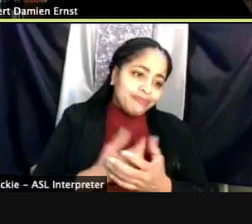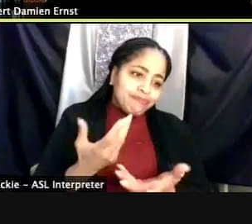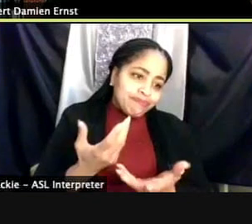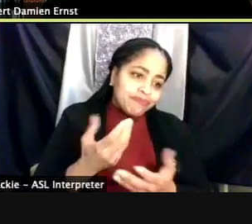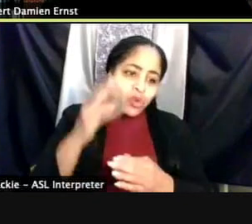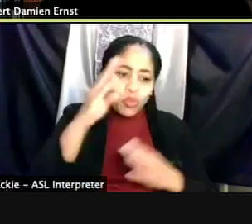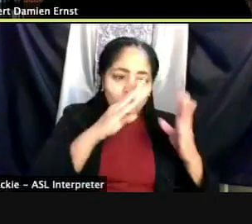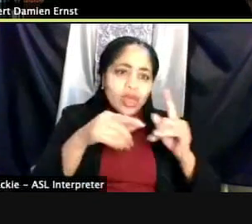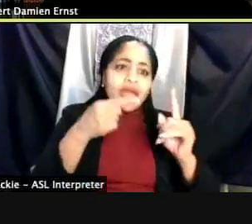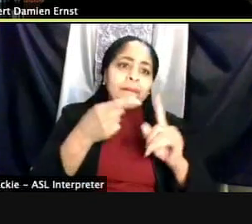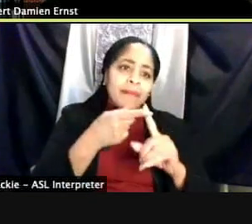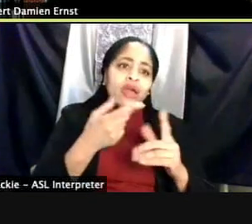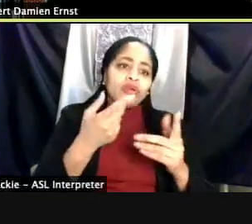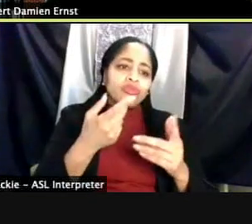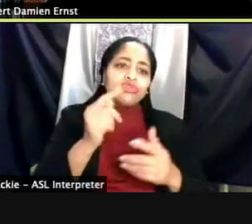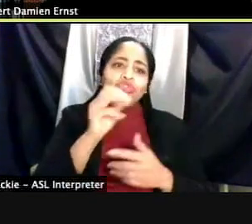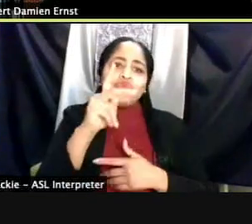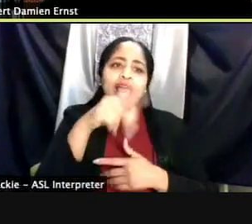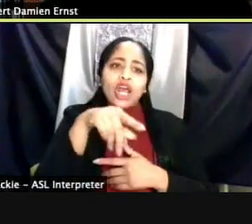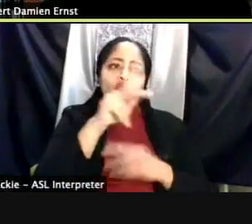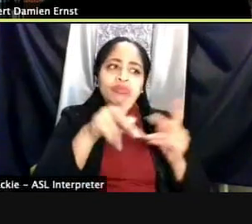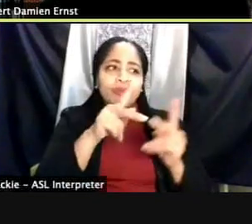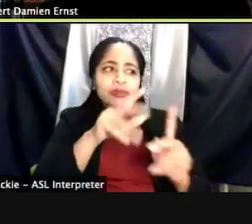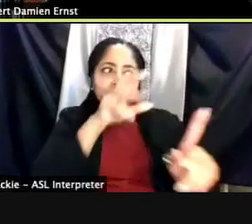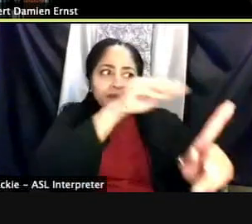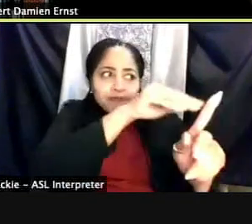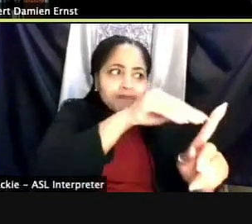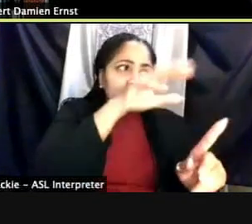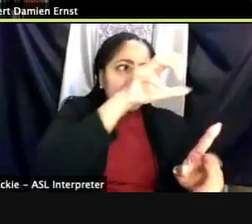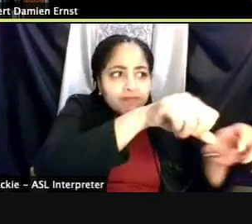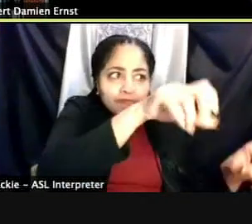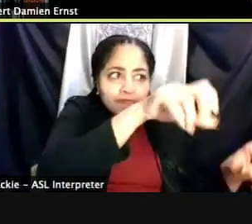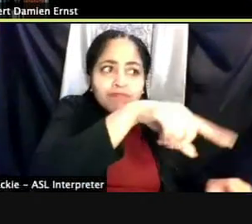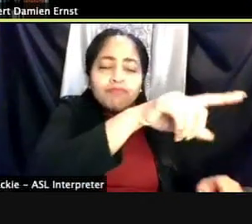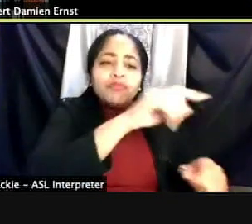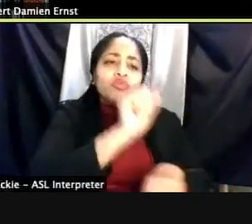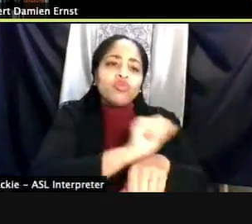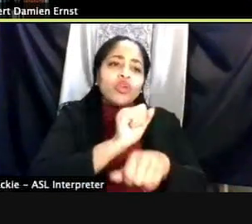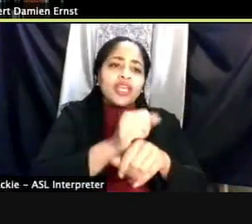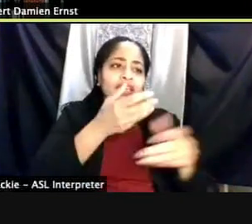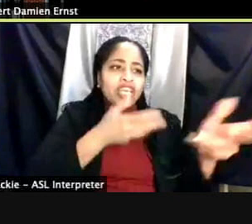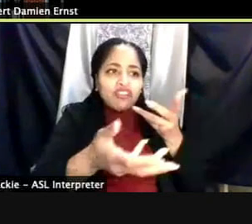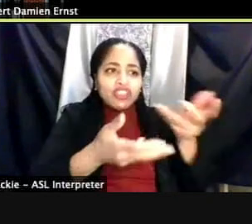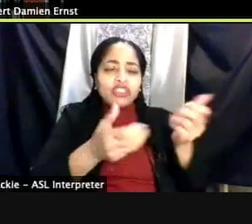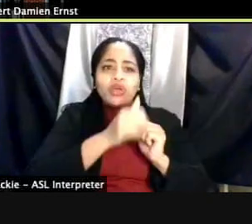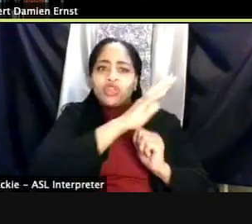about tracking those folks down and working with them individually about their weekly testing.